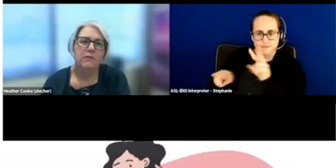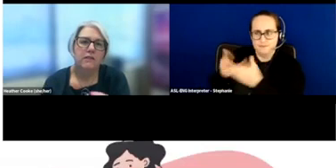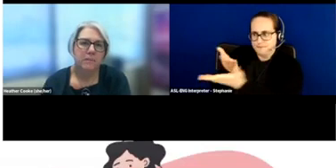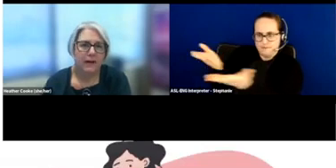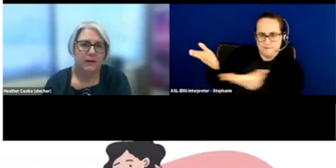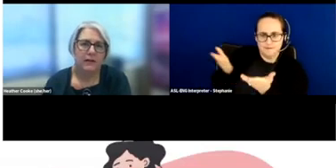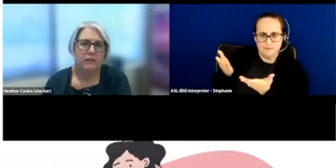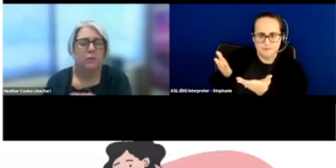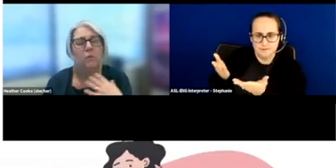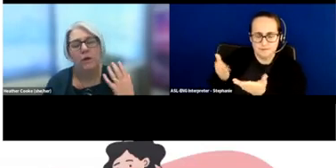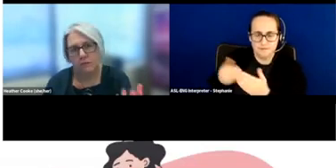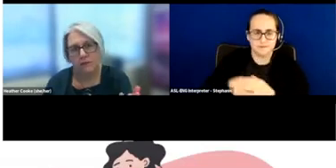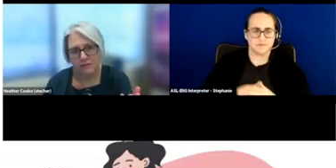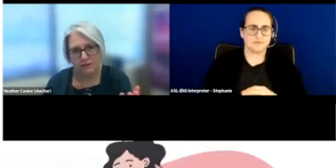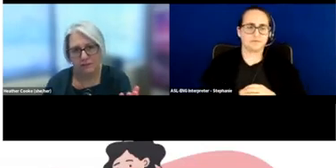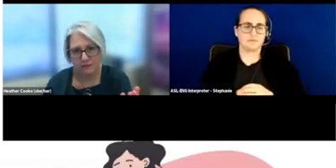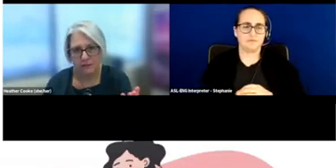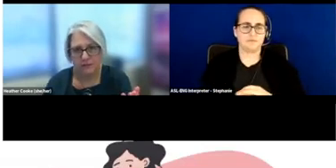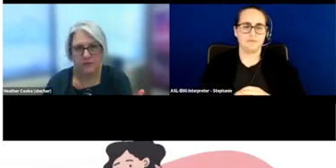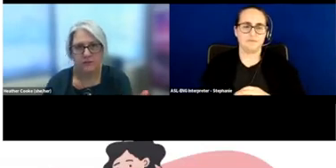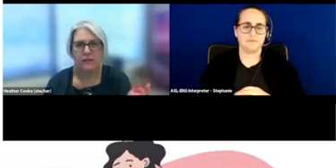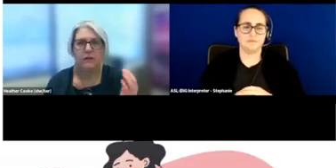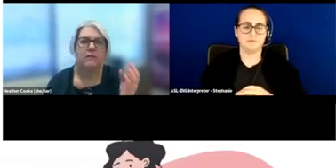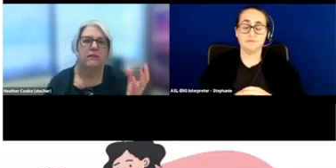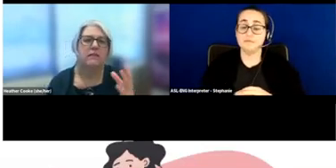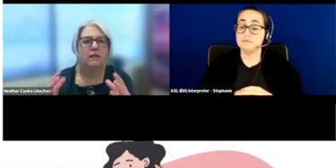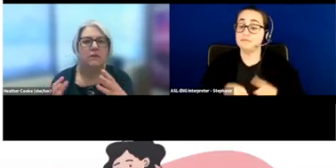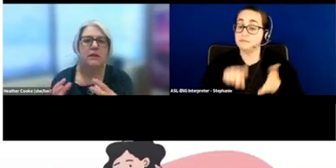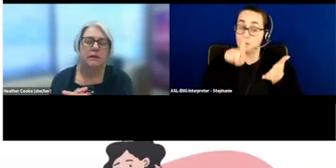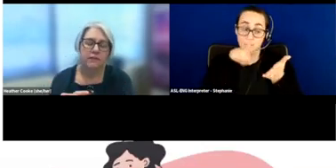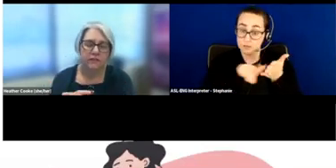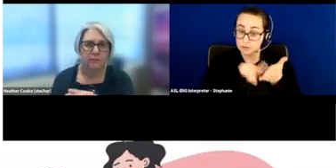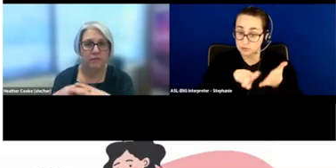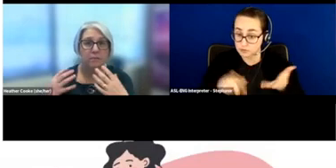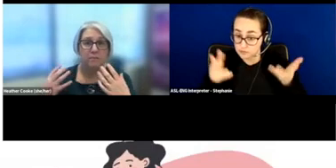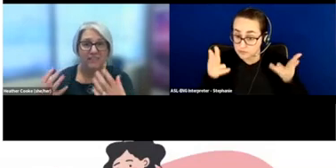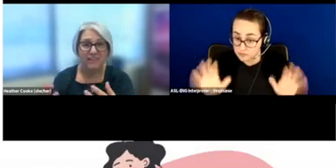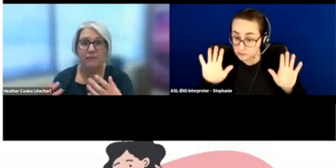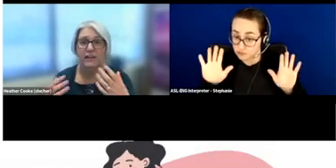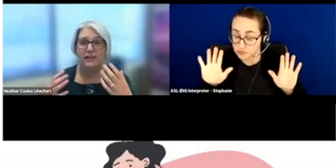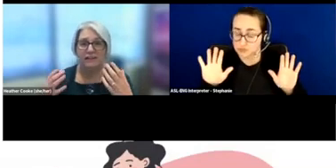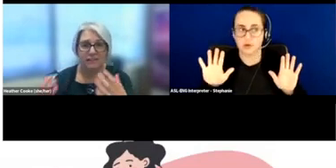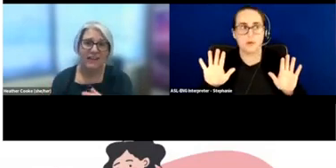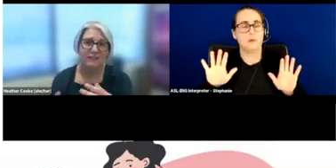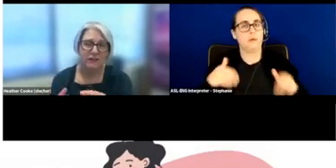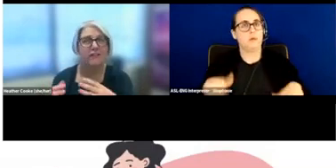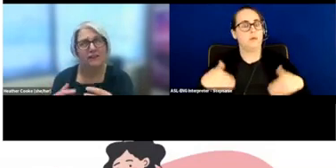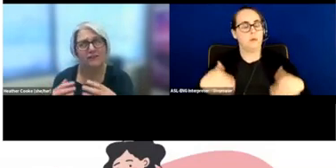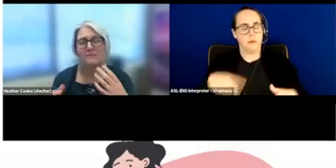So it was apparent once we finished the research that there was this desperate need for some specific sector, sector